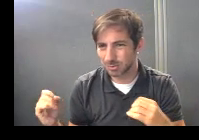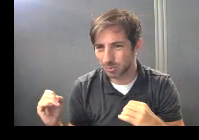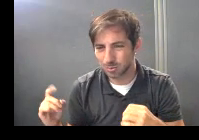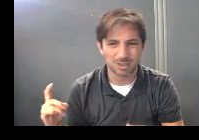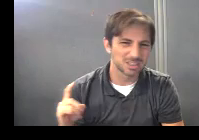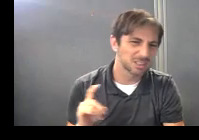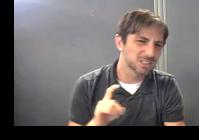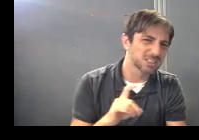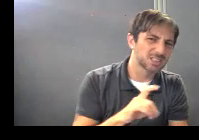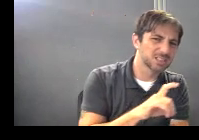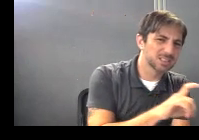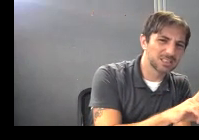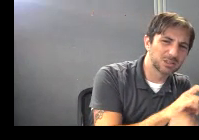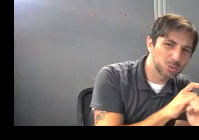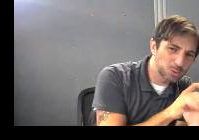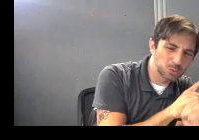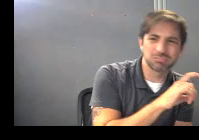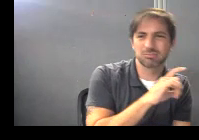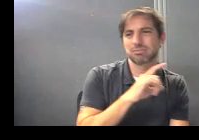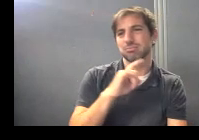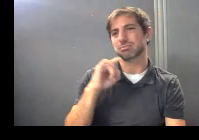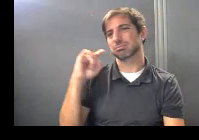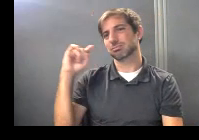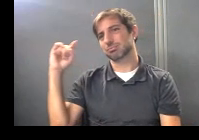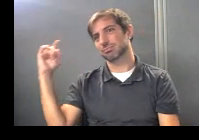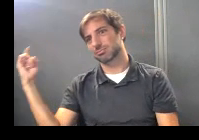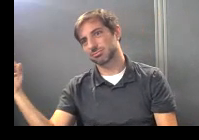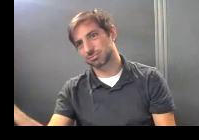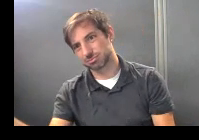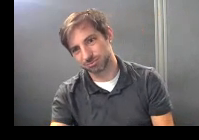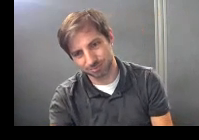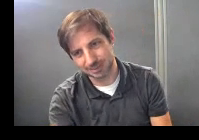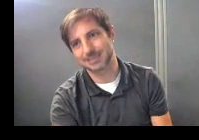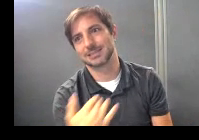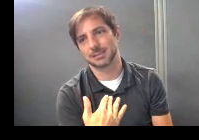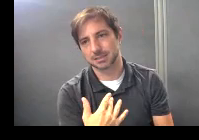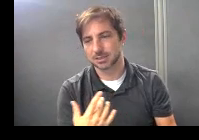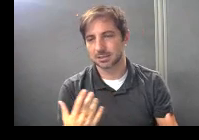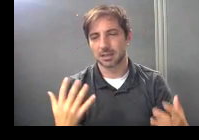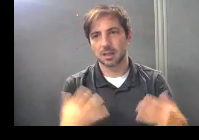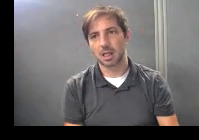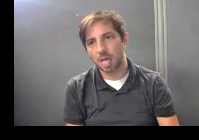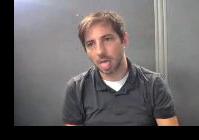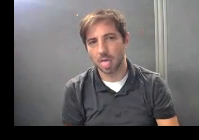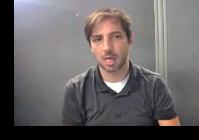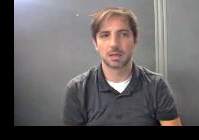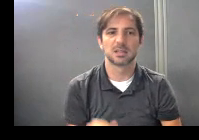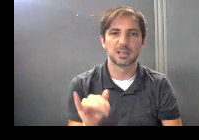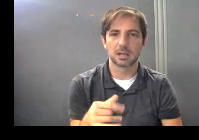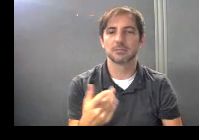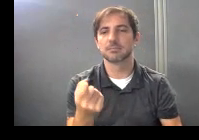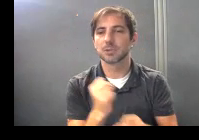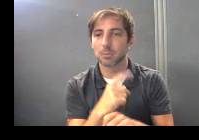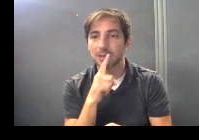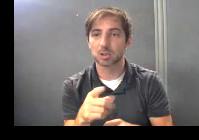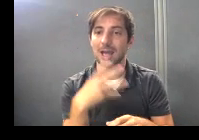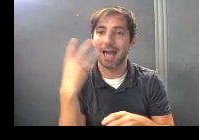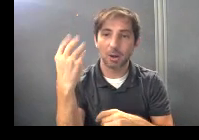TO BE THE MOST WELCOMING, HAVE LOTS OF SIGNAGE. CONSIDER COMMUNAL AREAS, PATHS, PARKING AND